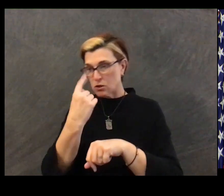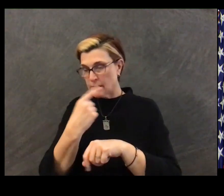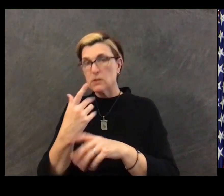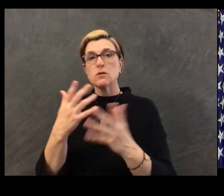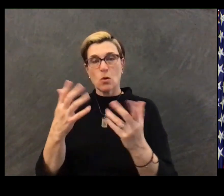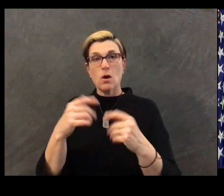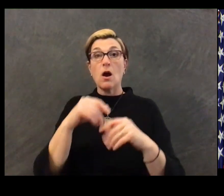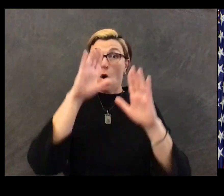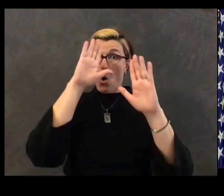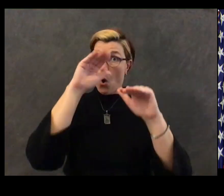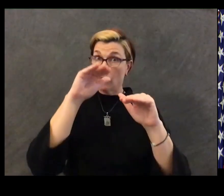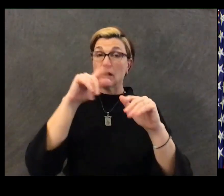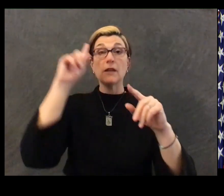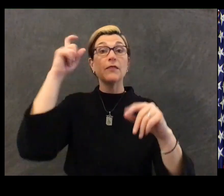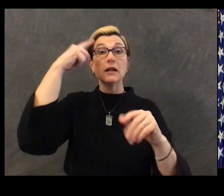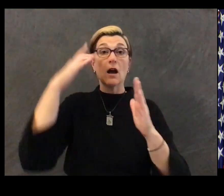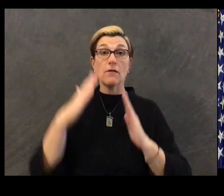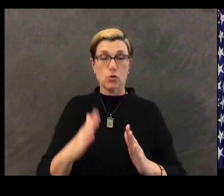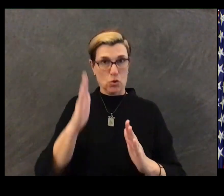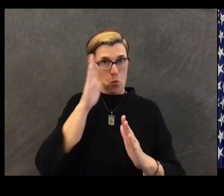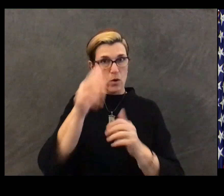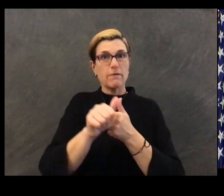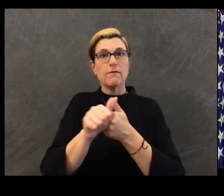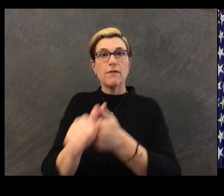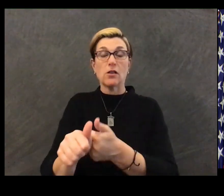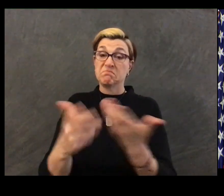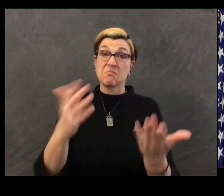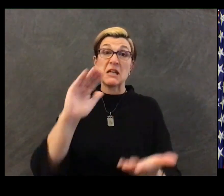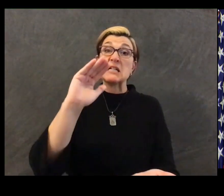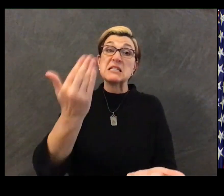or they're gonna do what they think is best I want them to do what they think